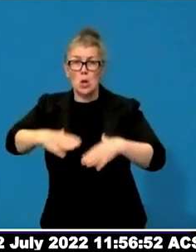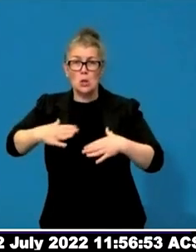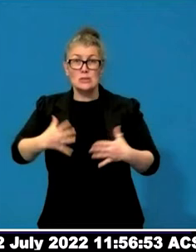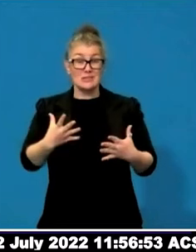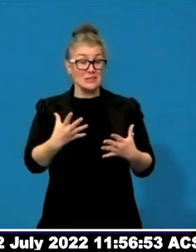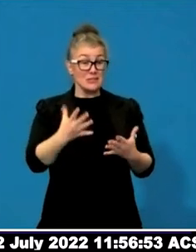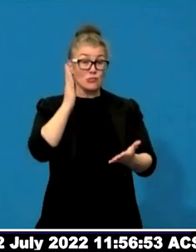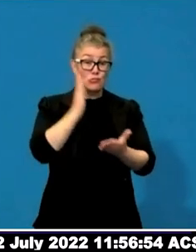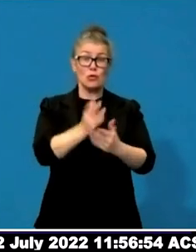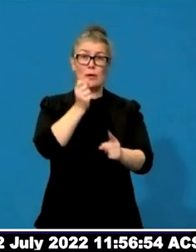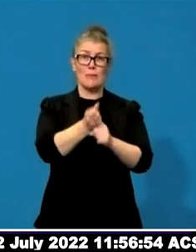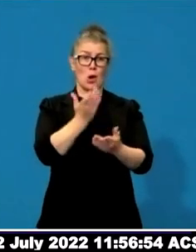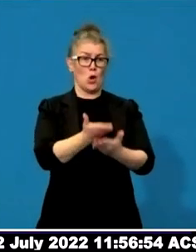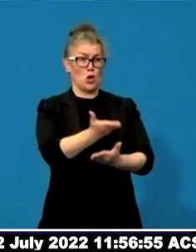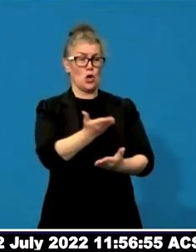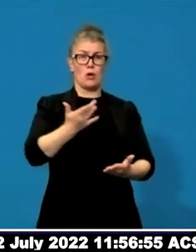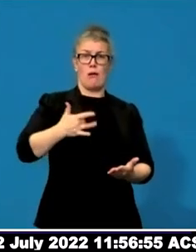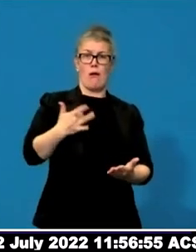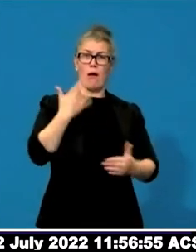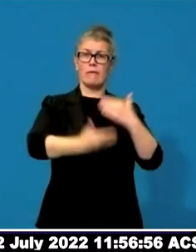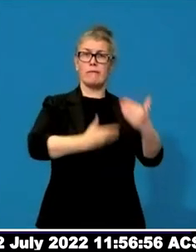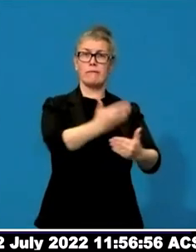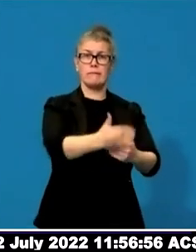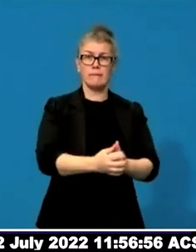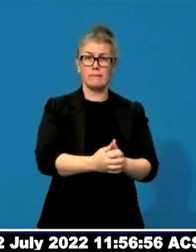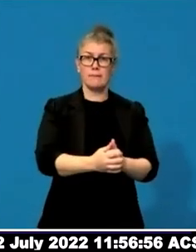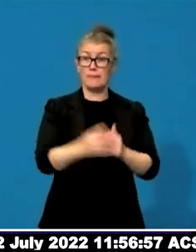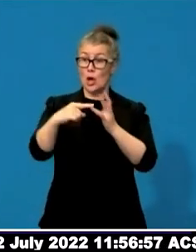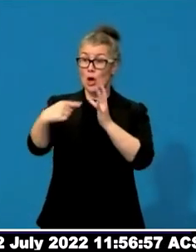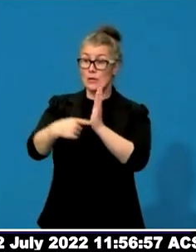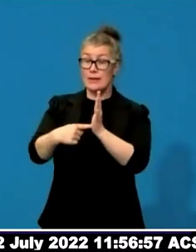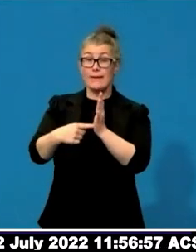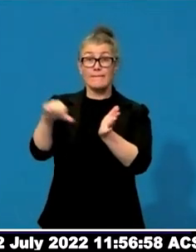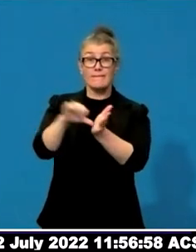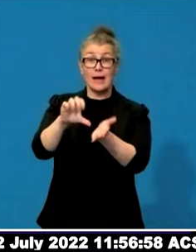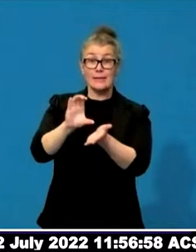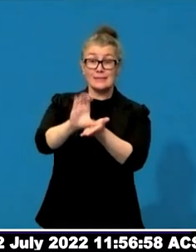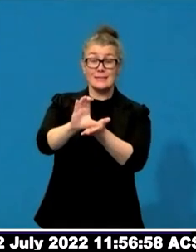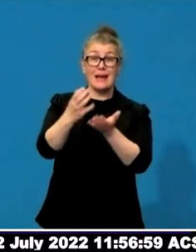whether you have occupational therapy funded in your plan. A support coordinator.